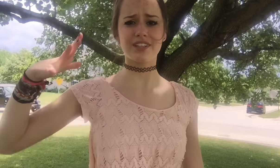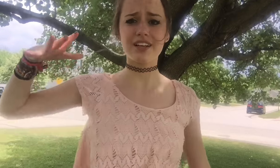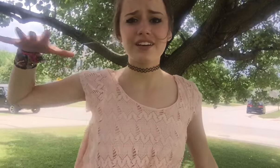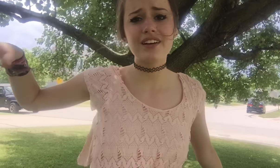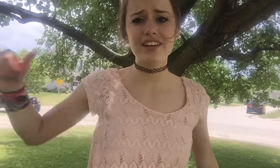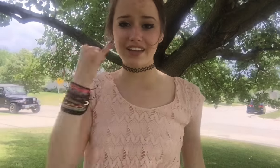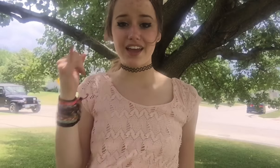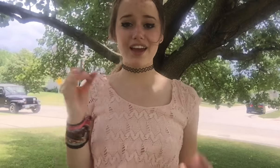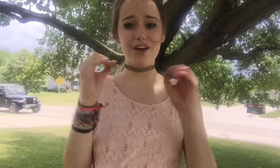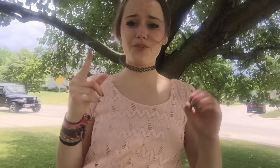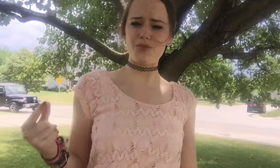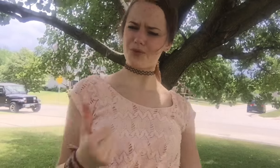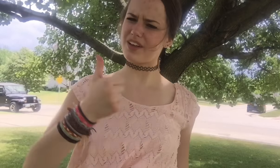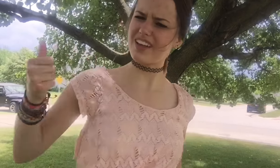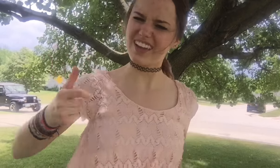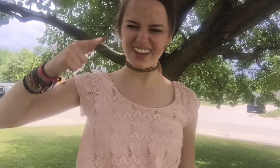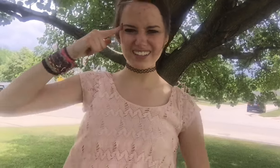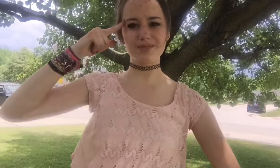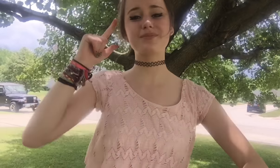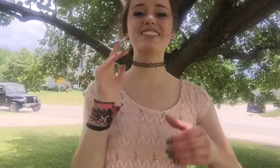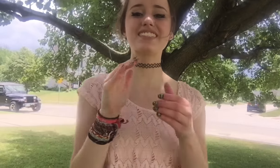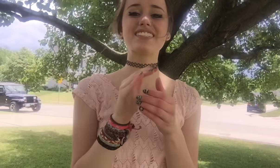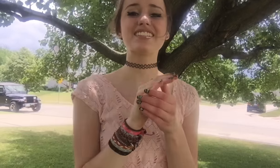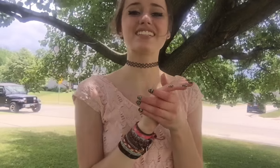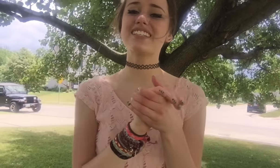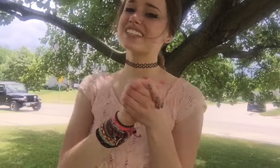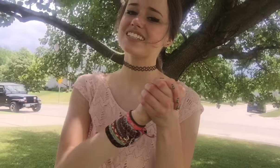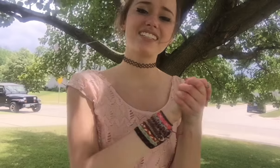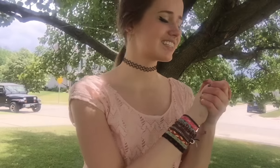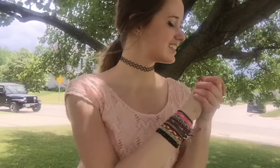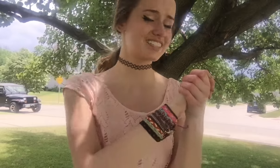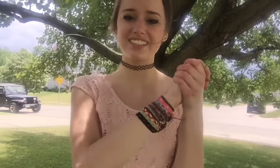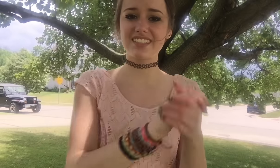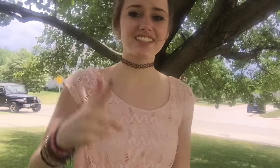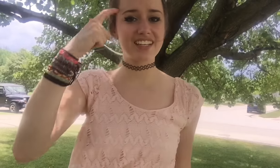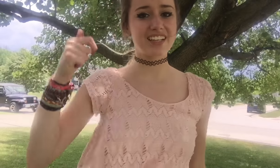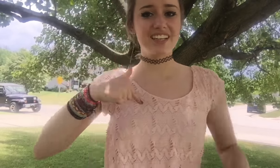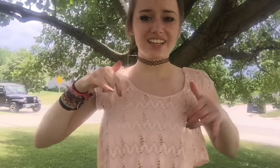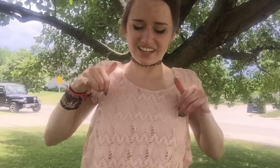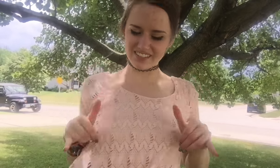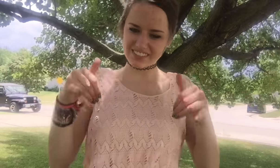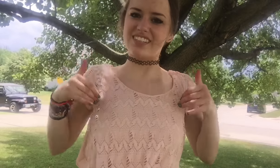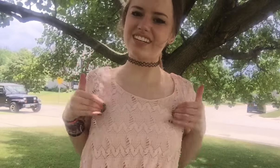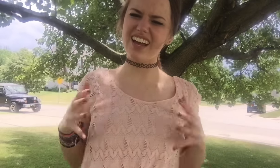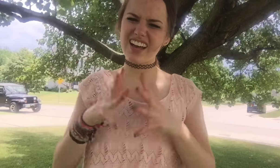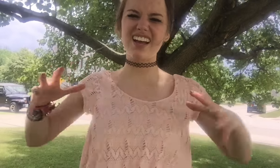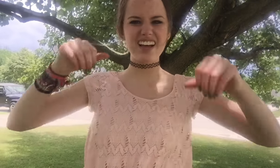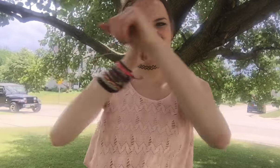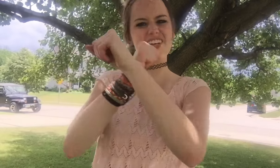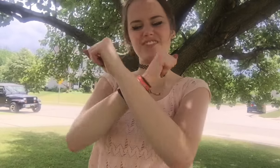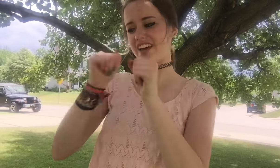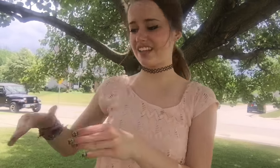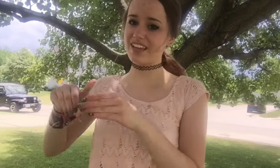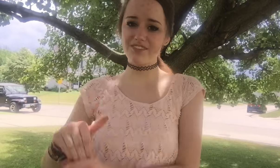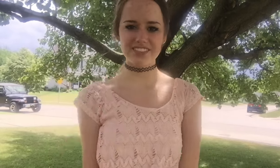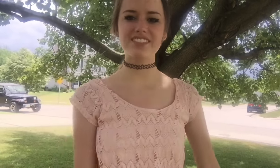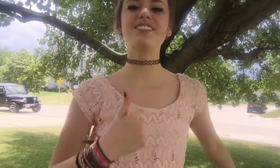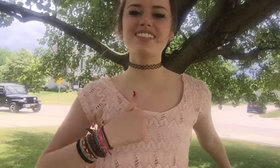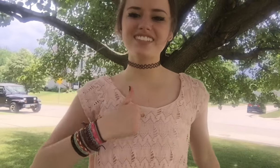and i don't really care if nobody else believes cause i've still got a lot of fight left in me